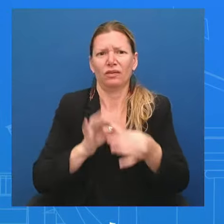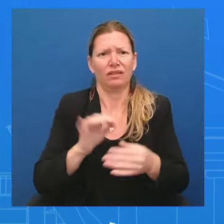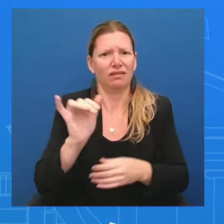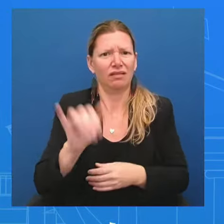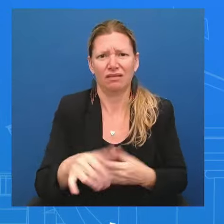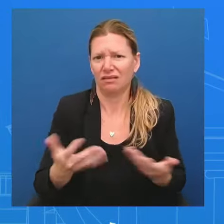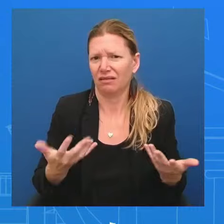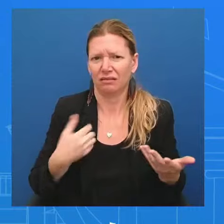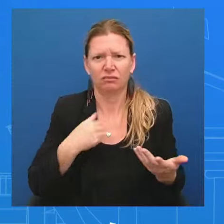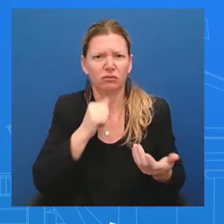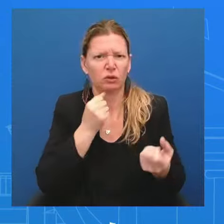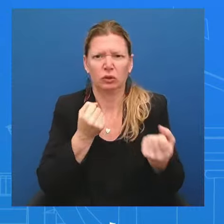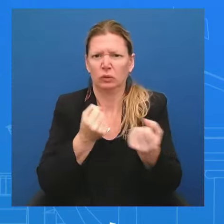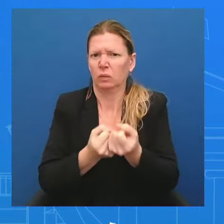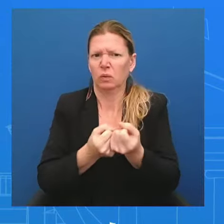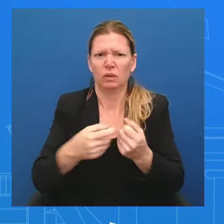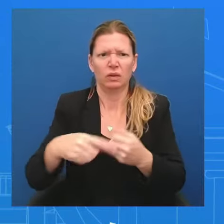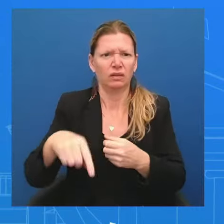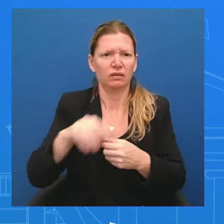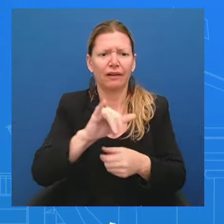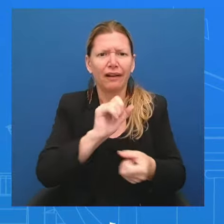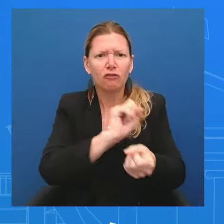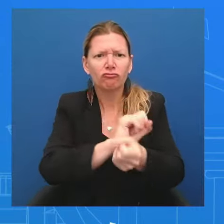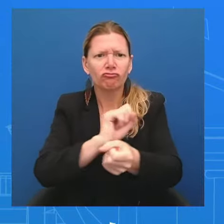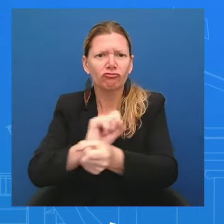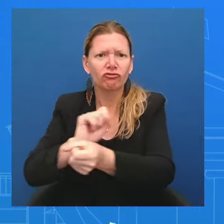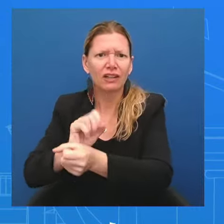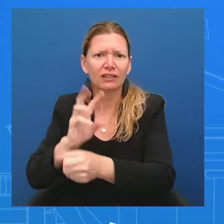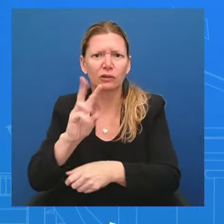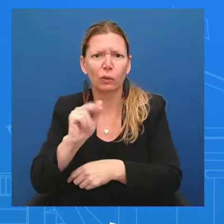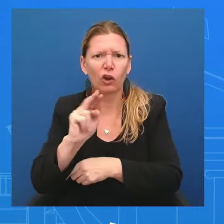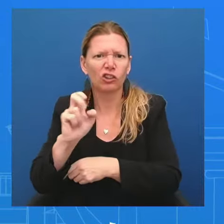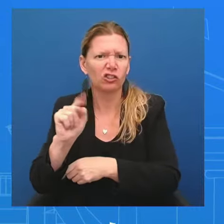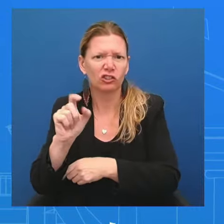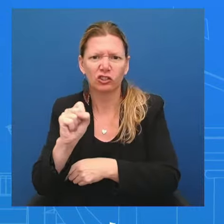We've said that before. We don't believe though,